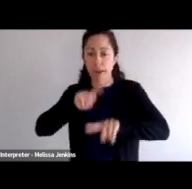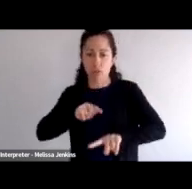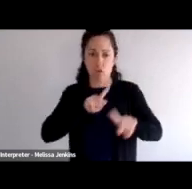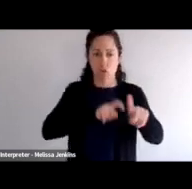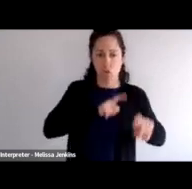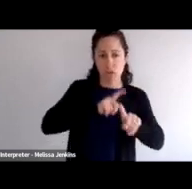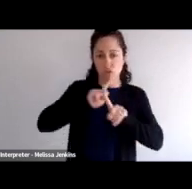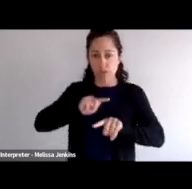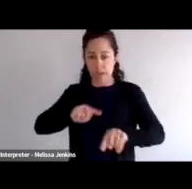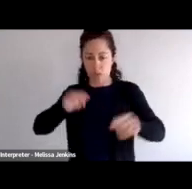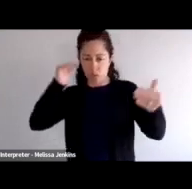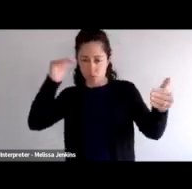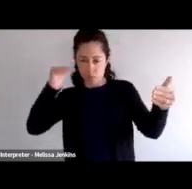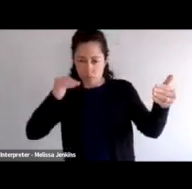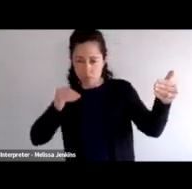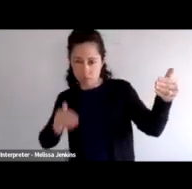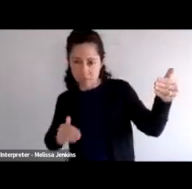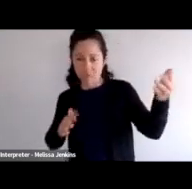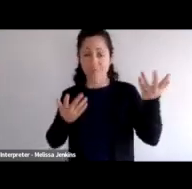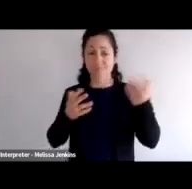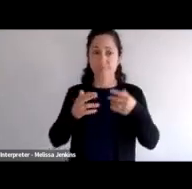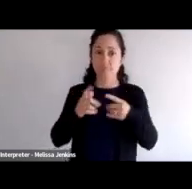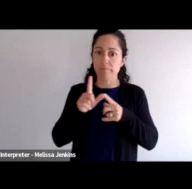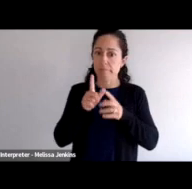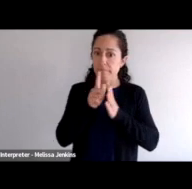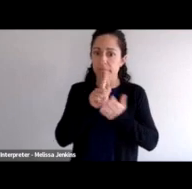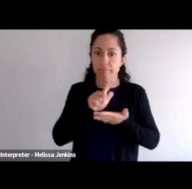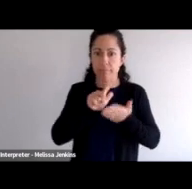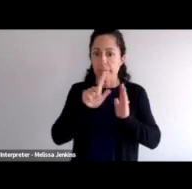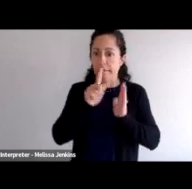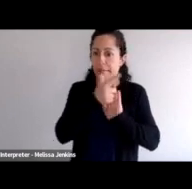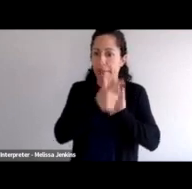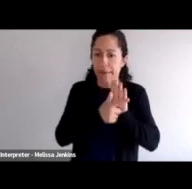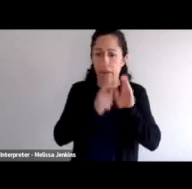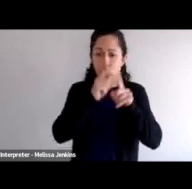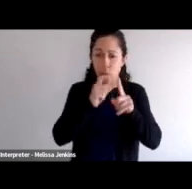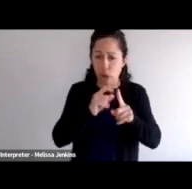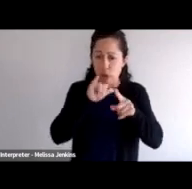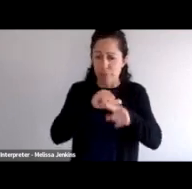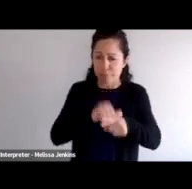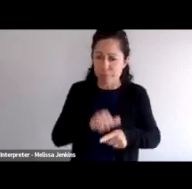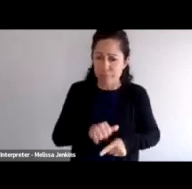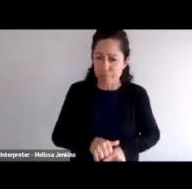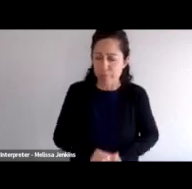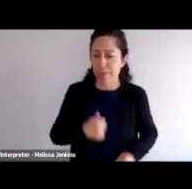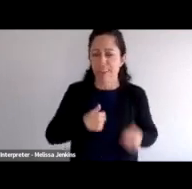the legalese out of it. If you have any questions you can always contact the principal